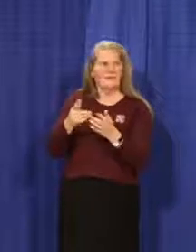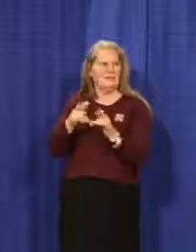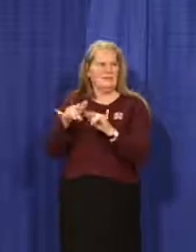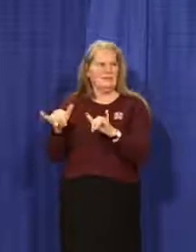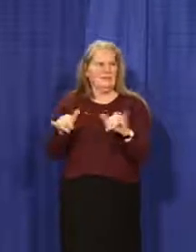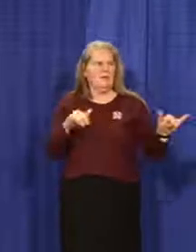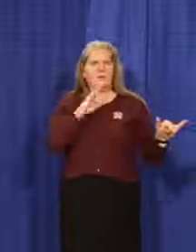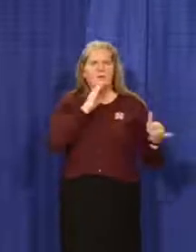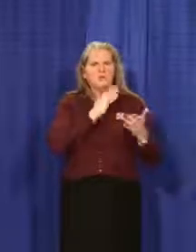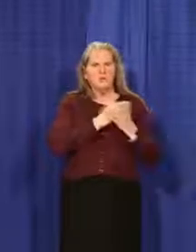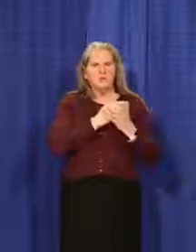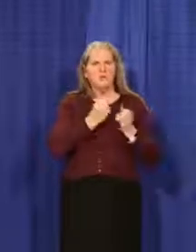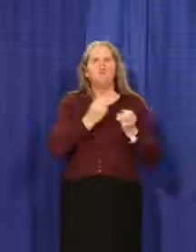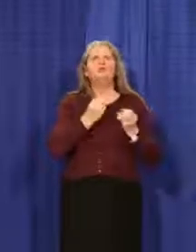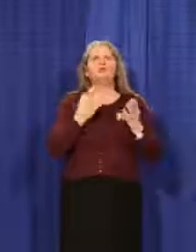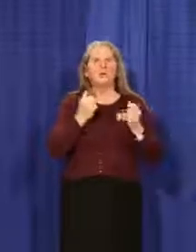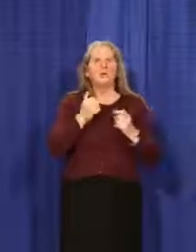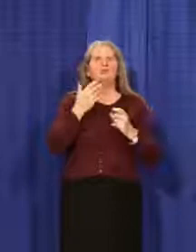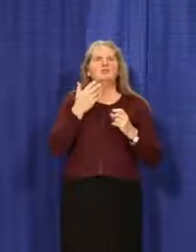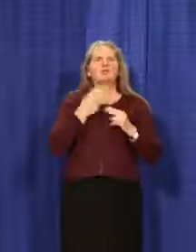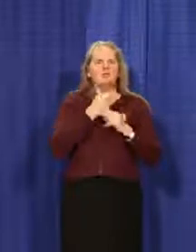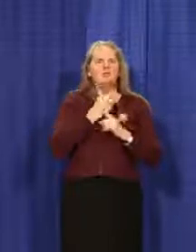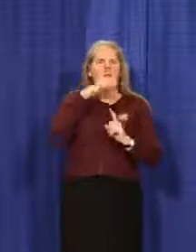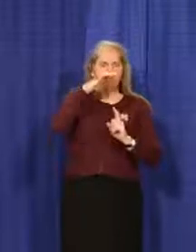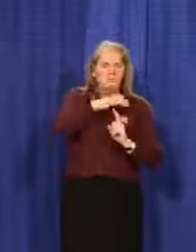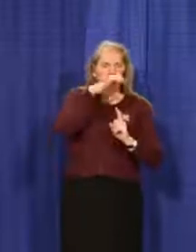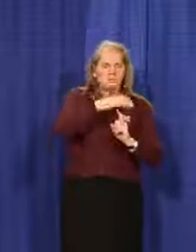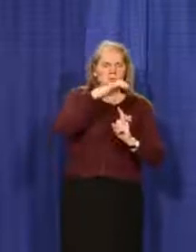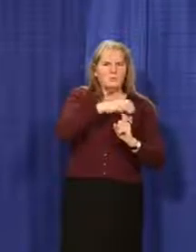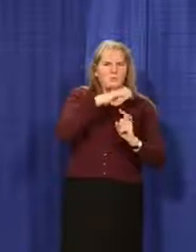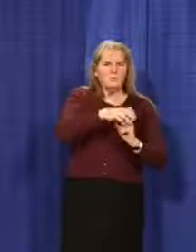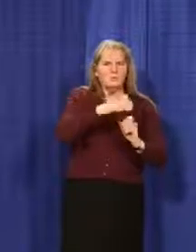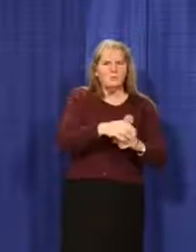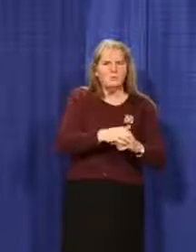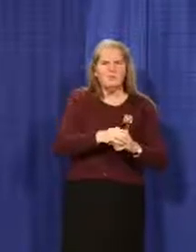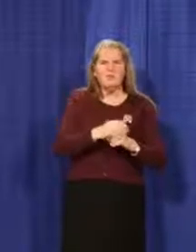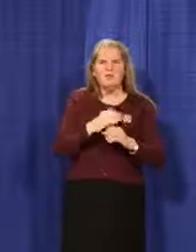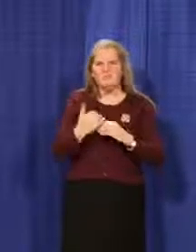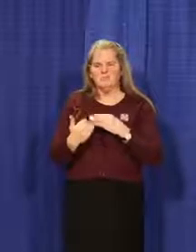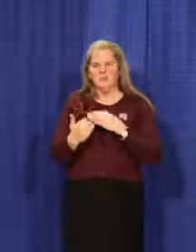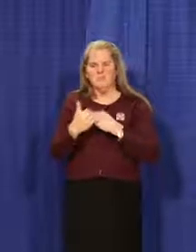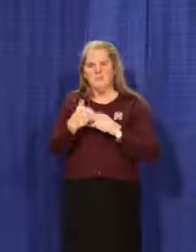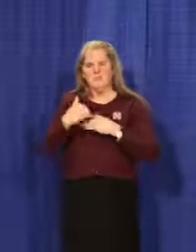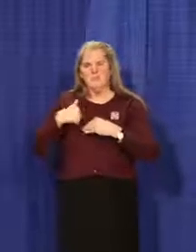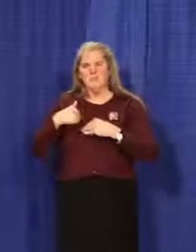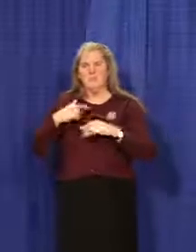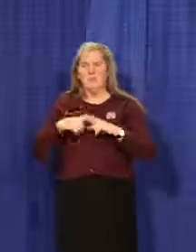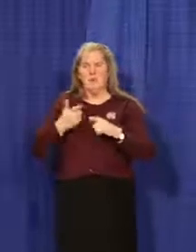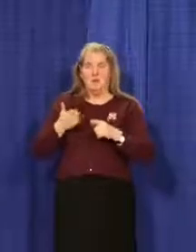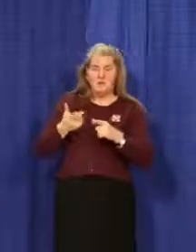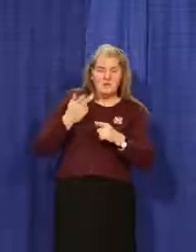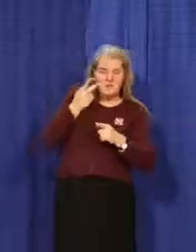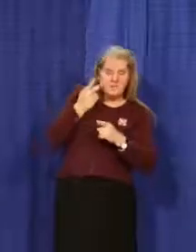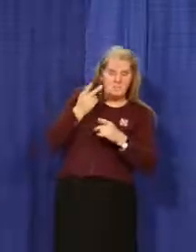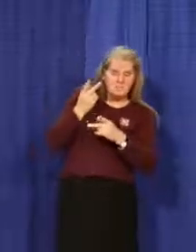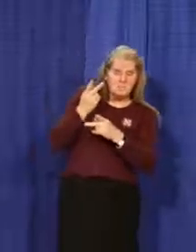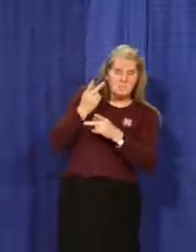Hanley is speaking of, over use which is definitely irritating my hands for sure. We are looking to make sure the products are safe and we have no